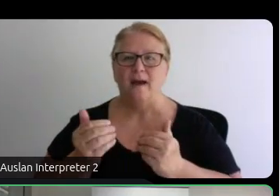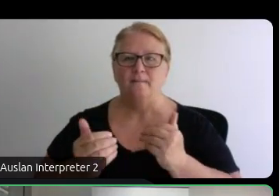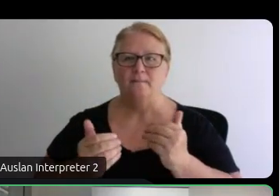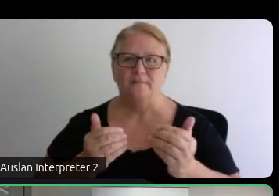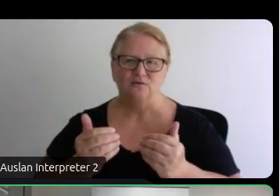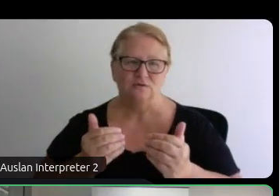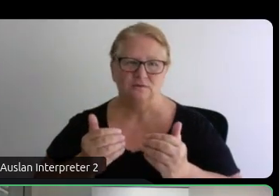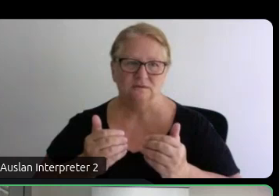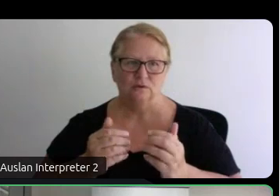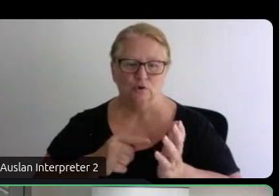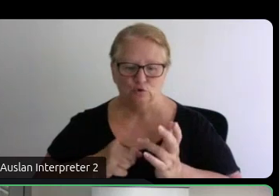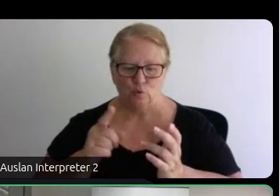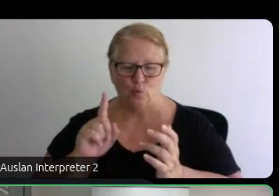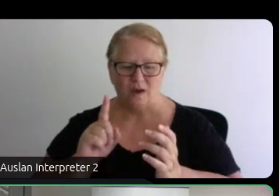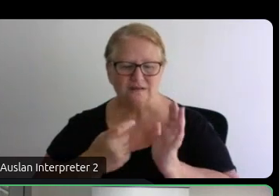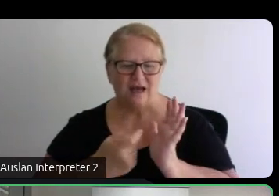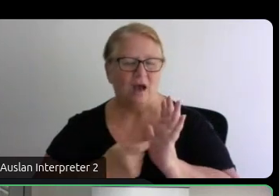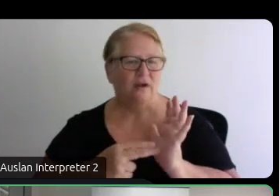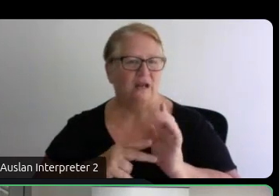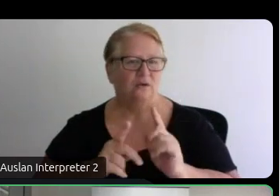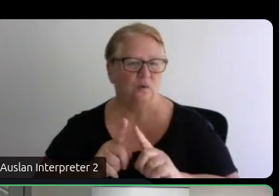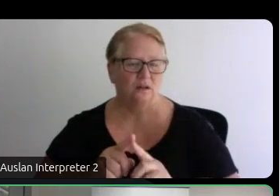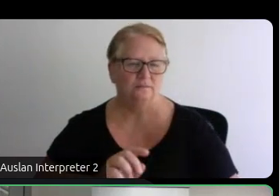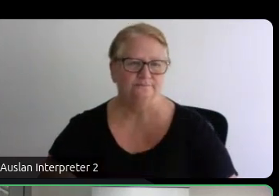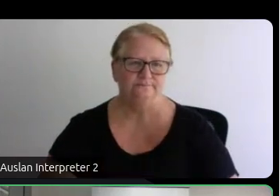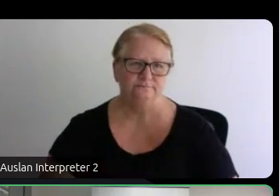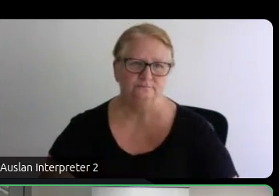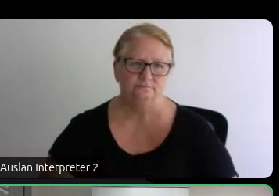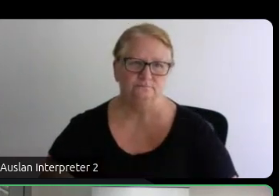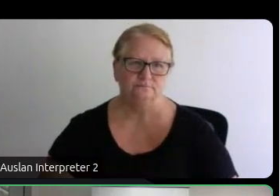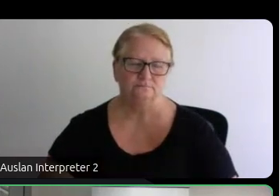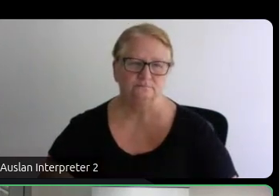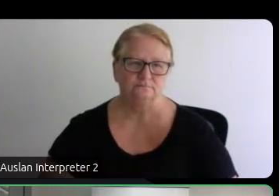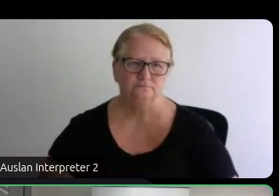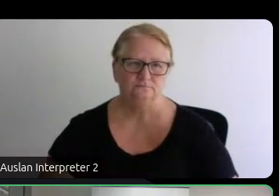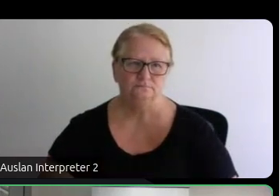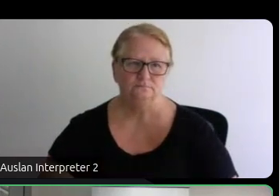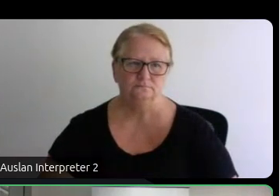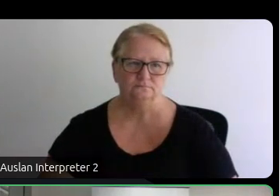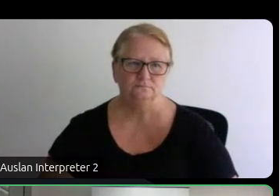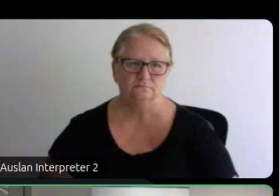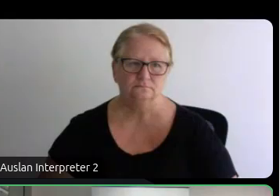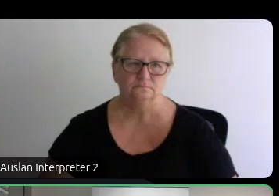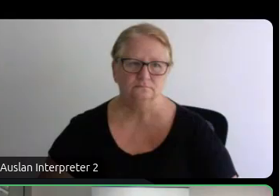reasonable and necessary. That planning decision will be based on uh what's going to be called a